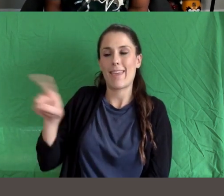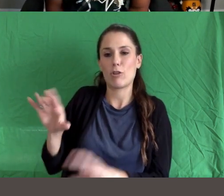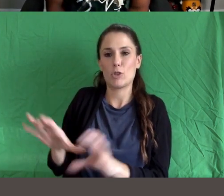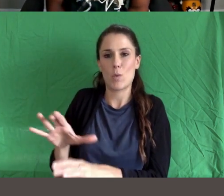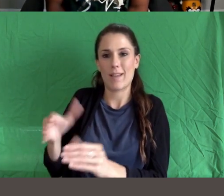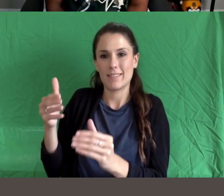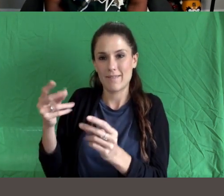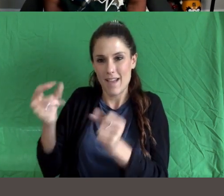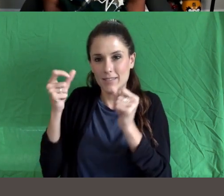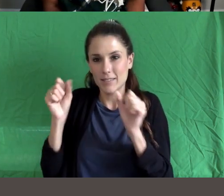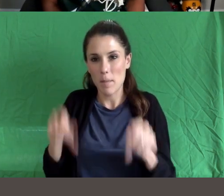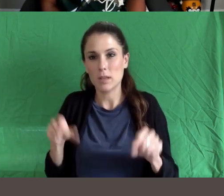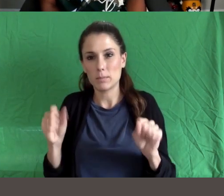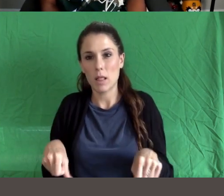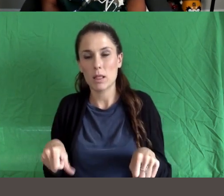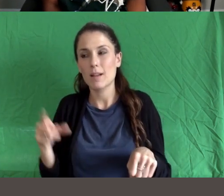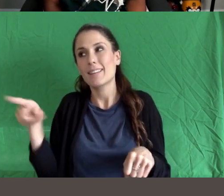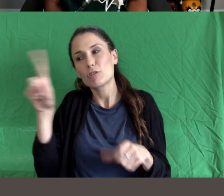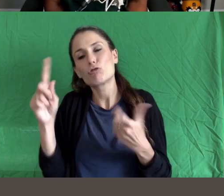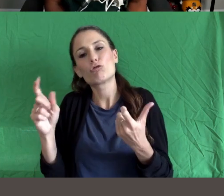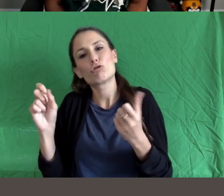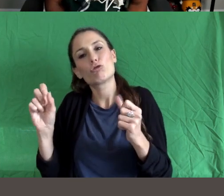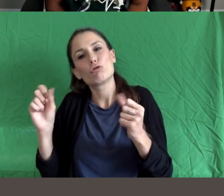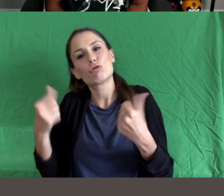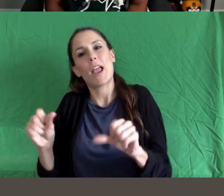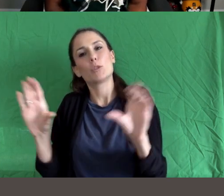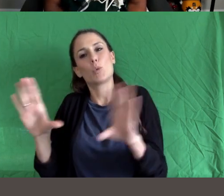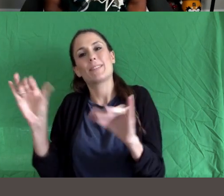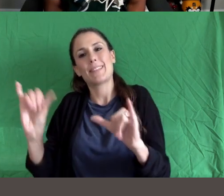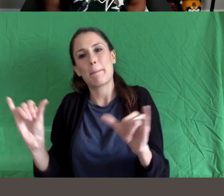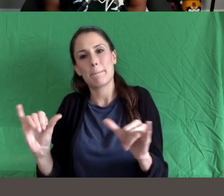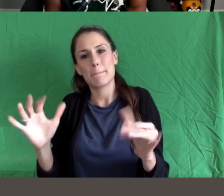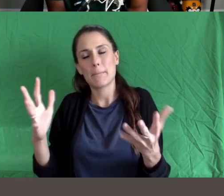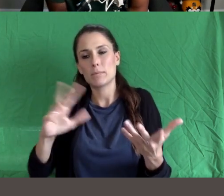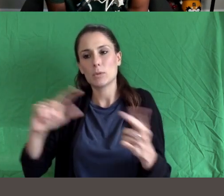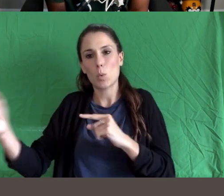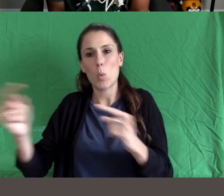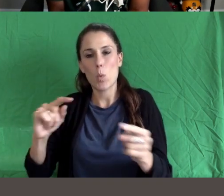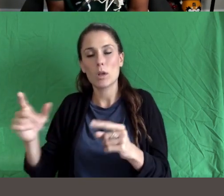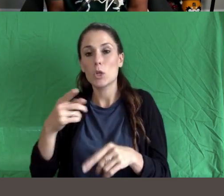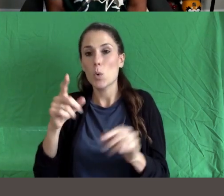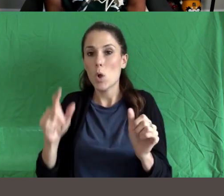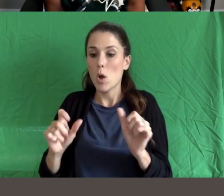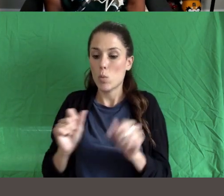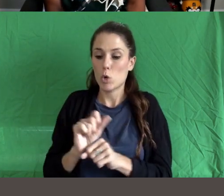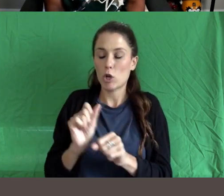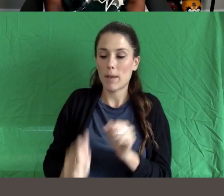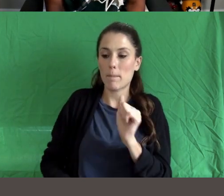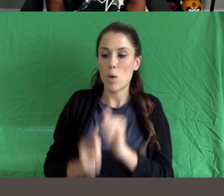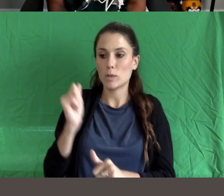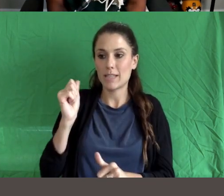fast as possible and they're trying to do the same, which means that you are working mostly to keep